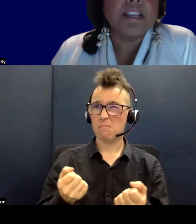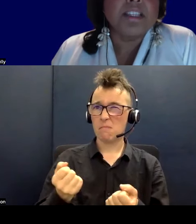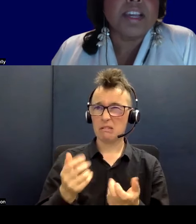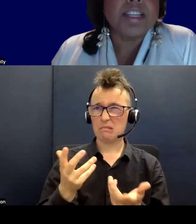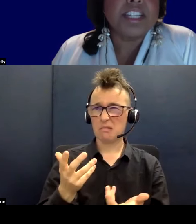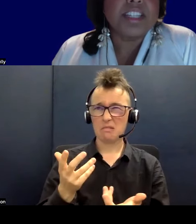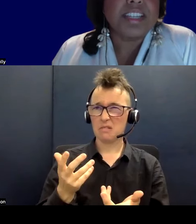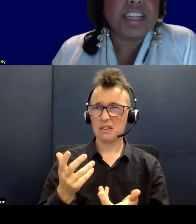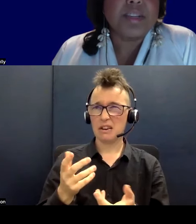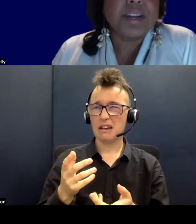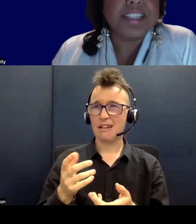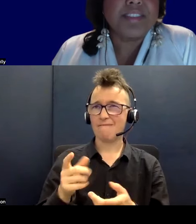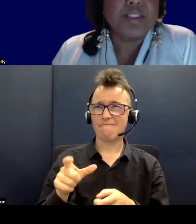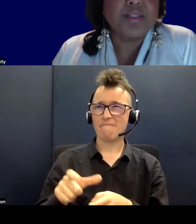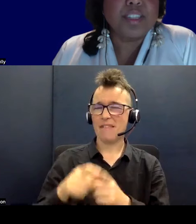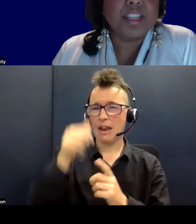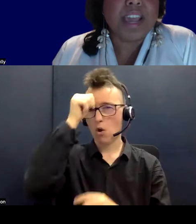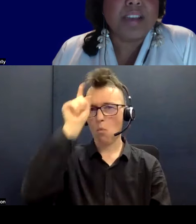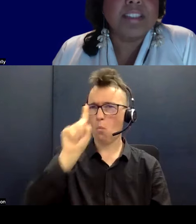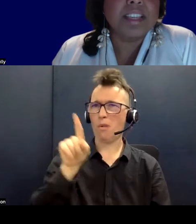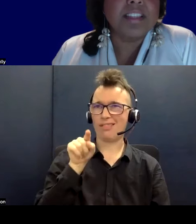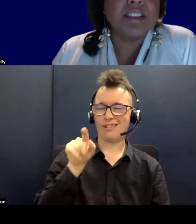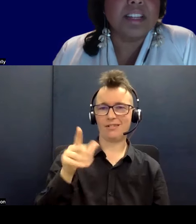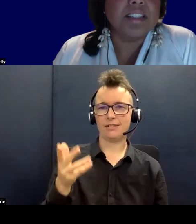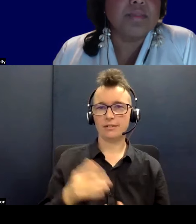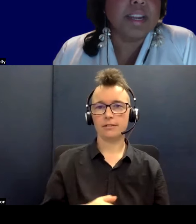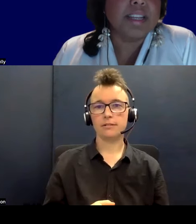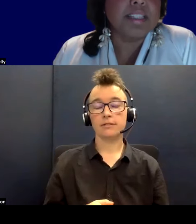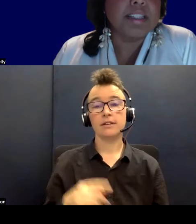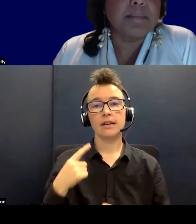So additionally it's quite difficult to now see the cyclist riding next to the bus.